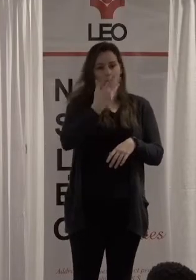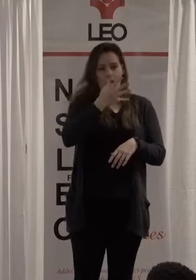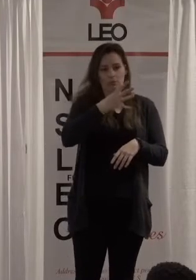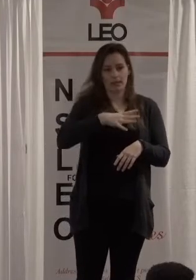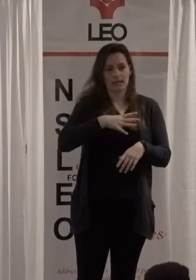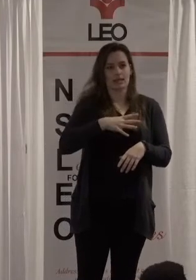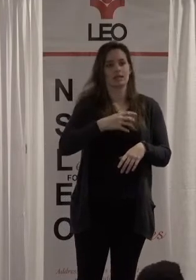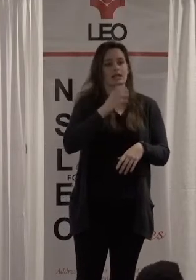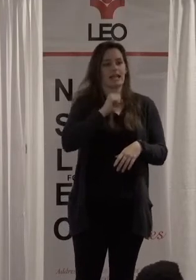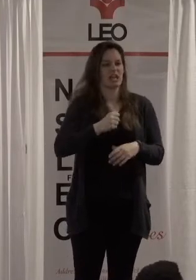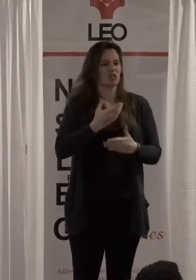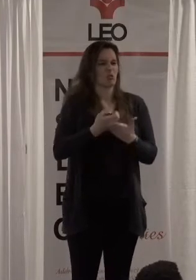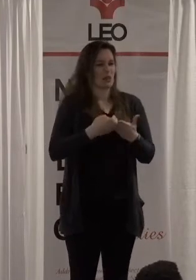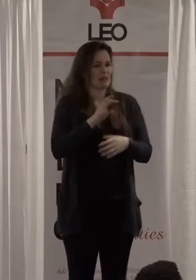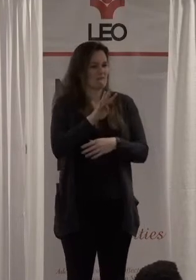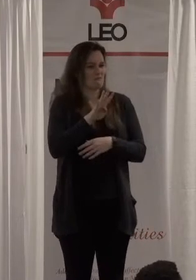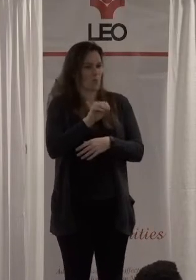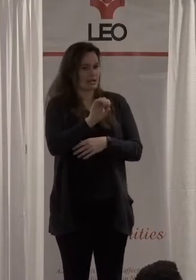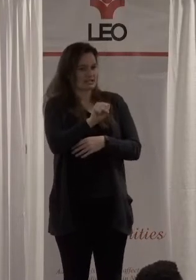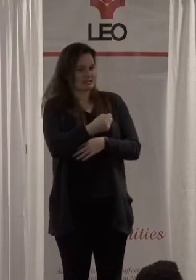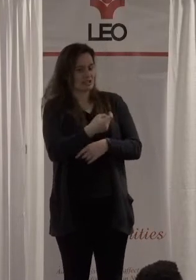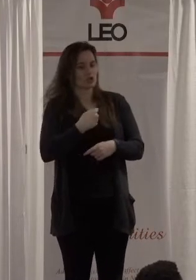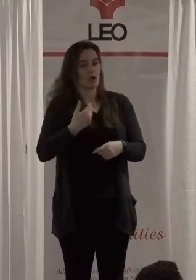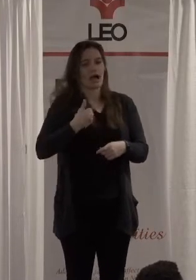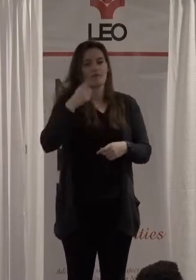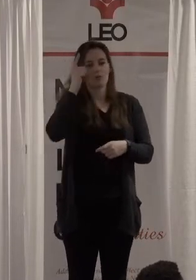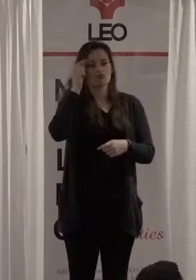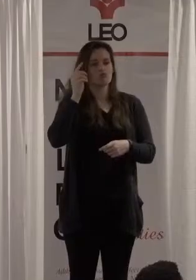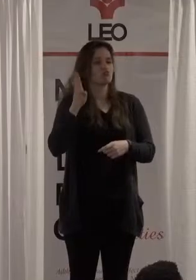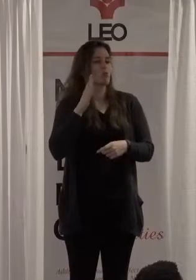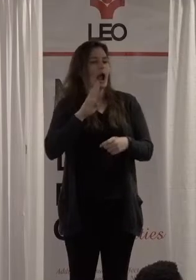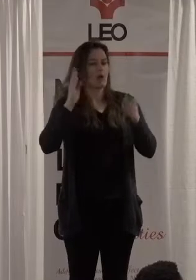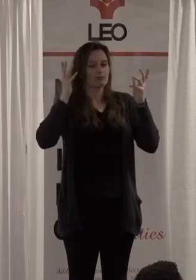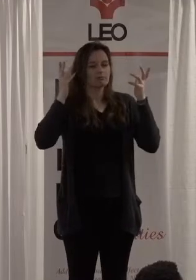WITH SHORT LIGHT BROWN HAIR AND BLUE EYES AND I AM CARRYING A WHITE CANE